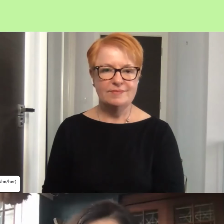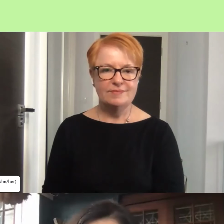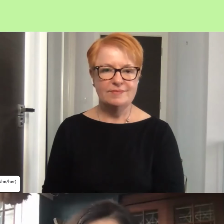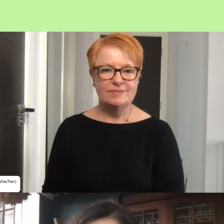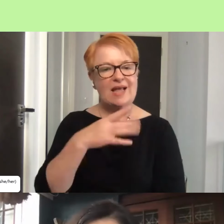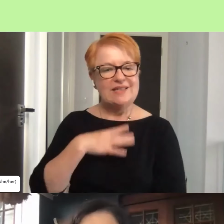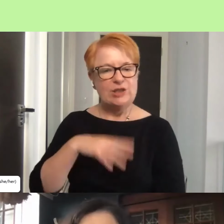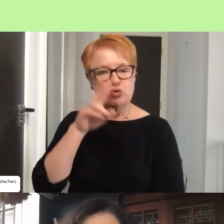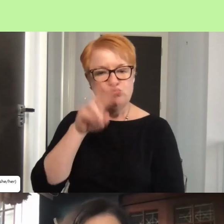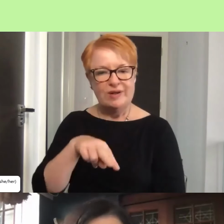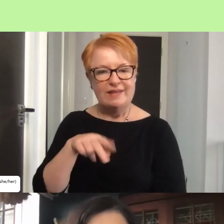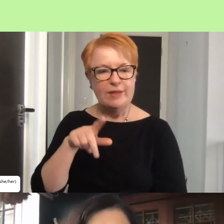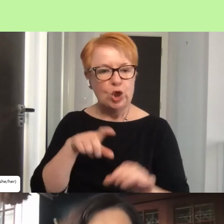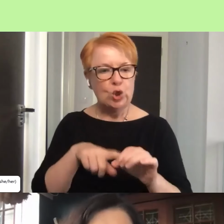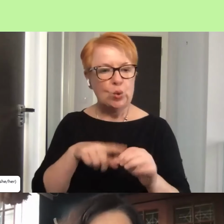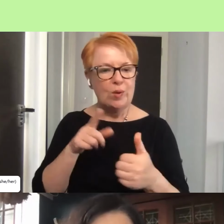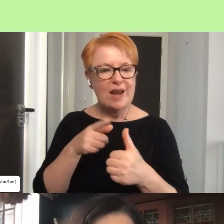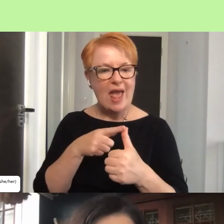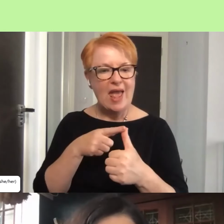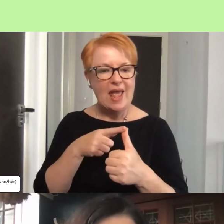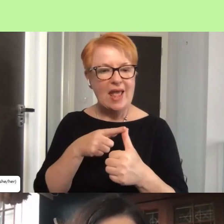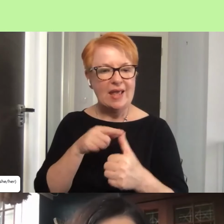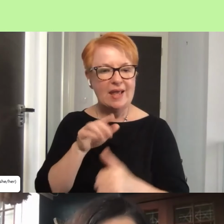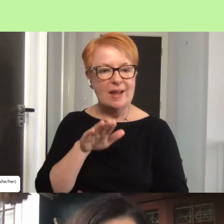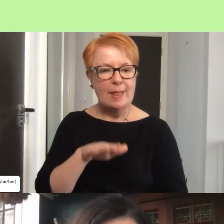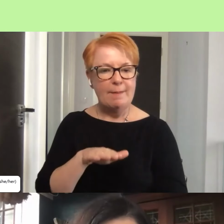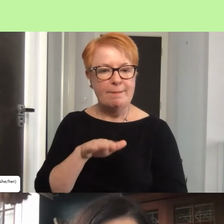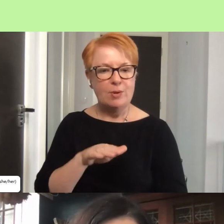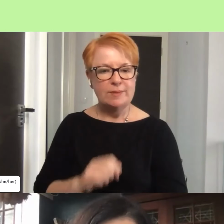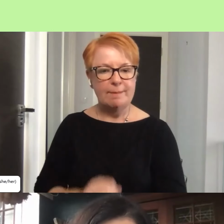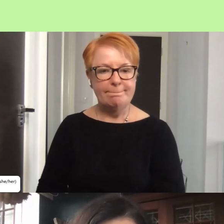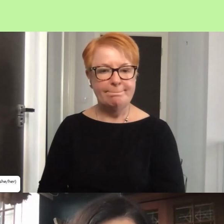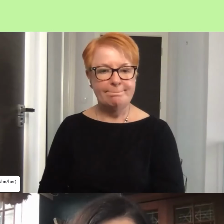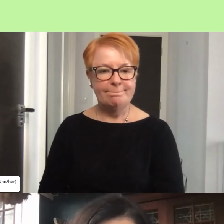So, you see them at the bottom of your screen?